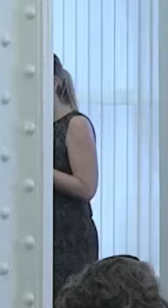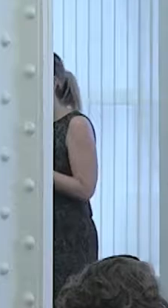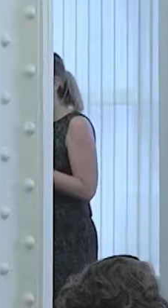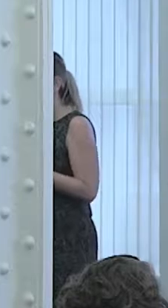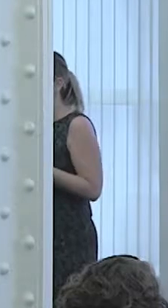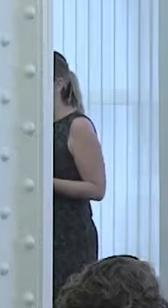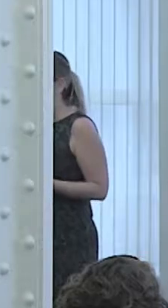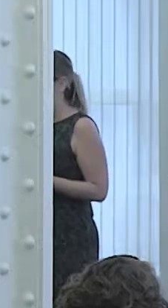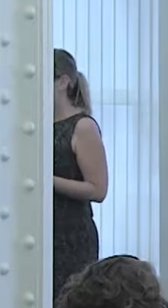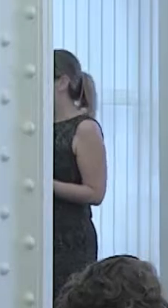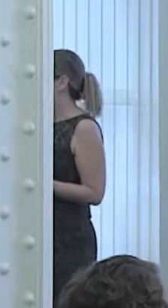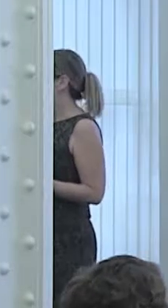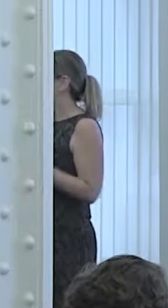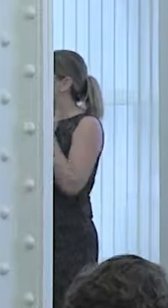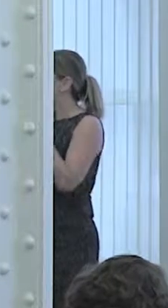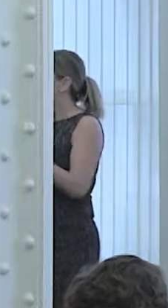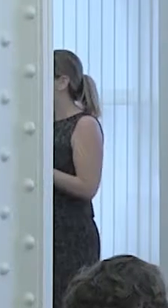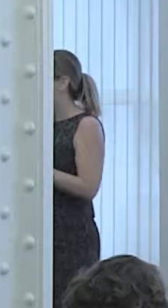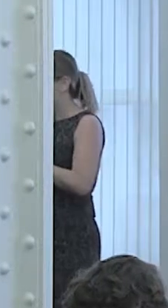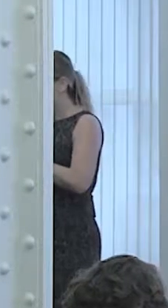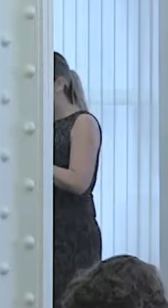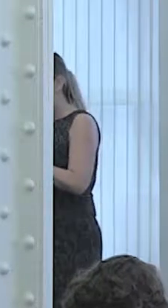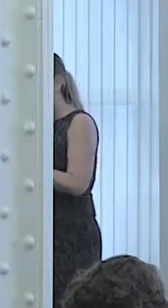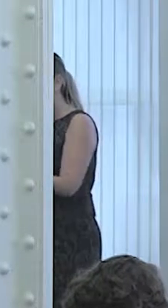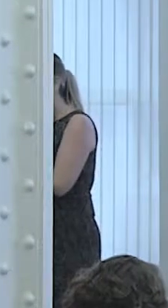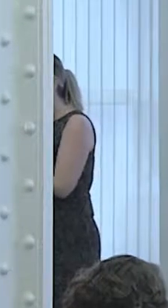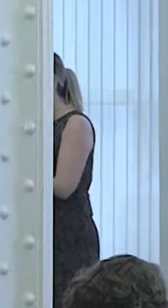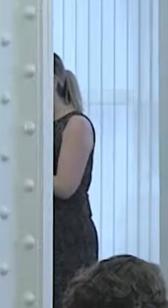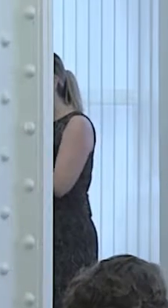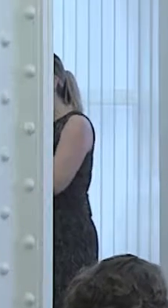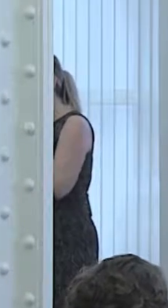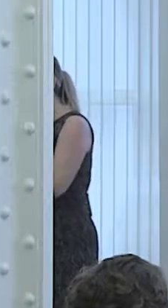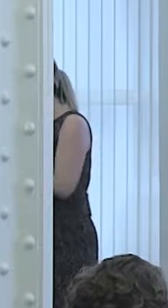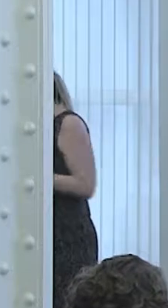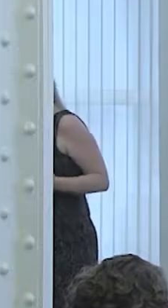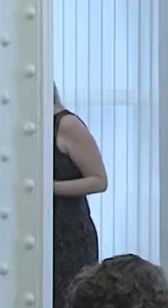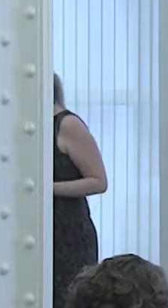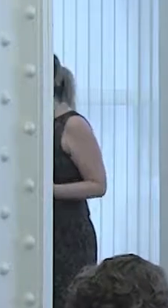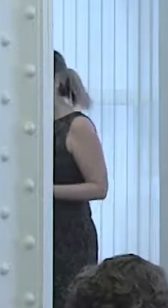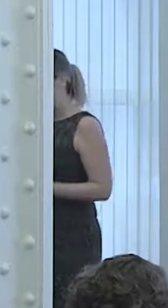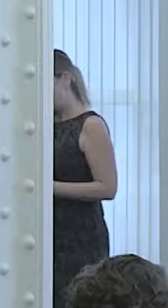if the train station has elevators or not. So yeah, we're accessible, our building's accessible,